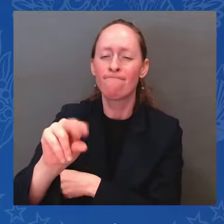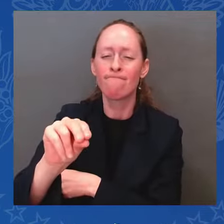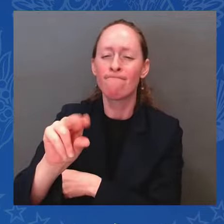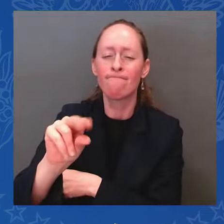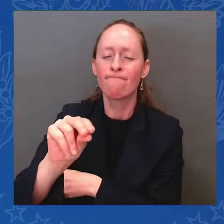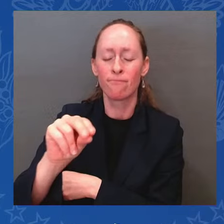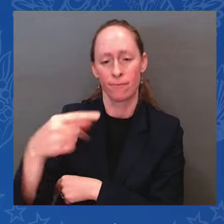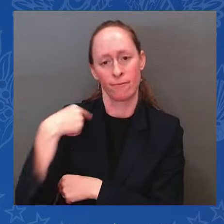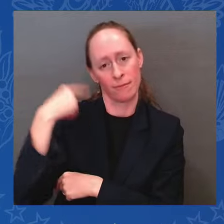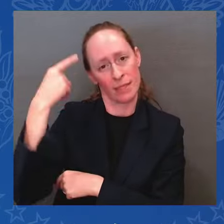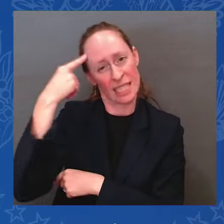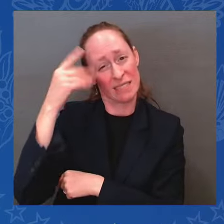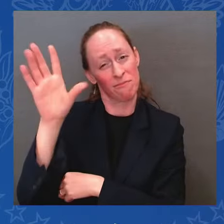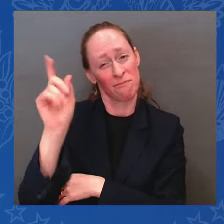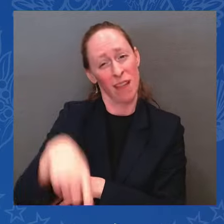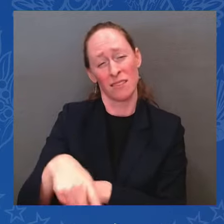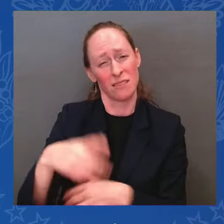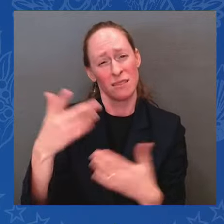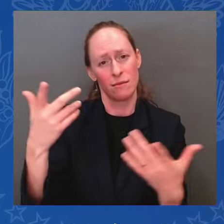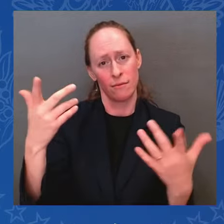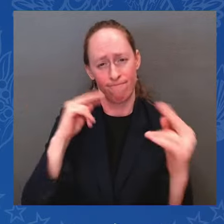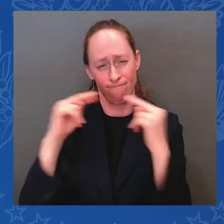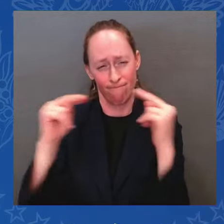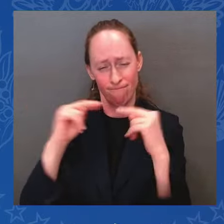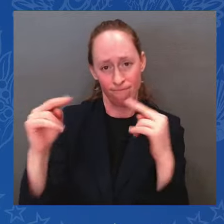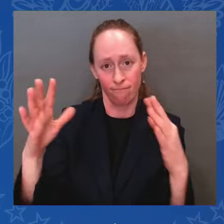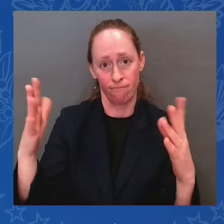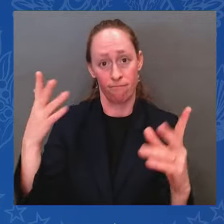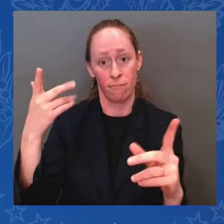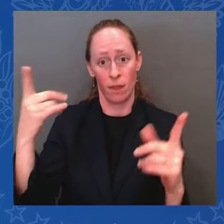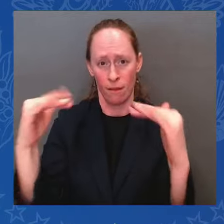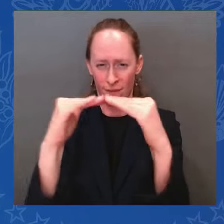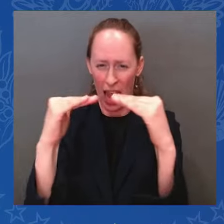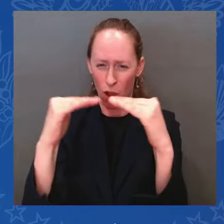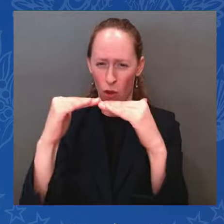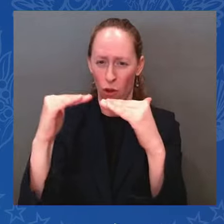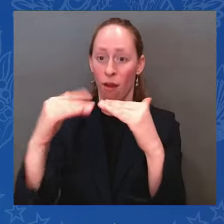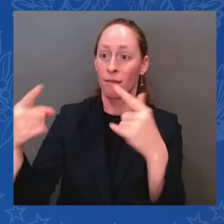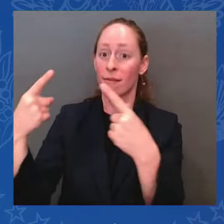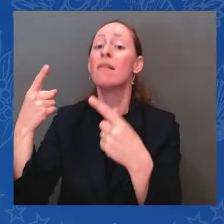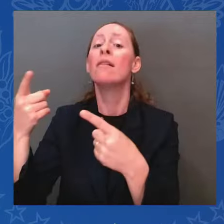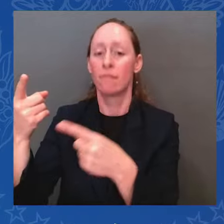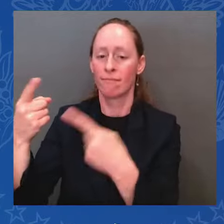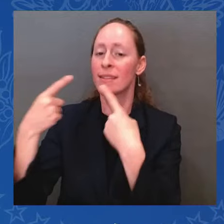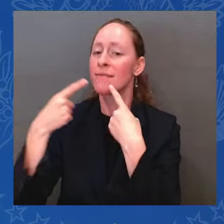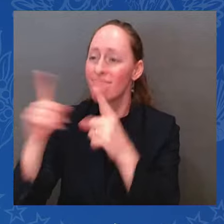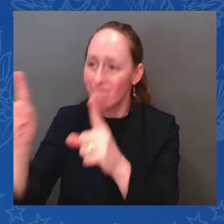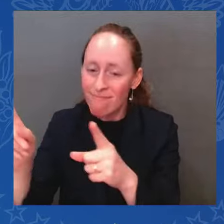For -- excuse me -- for autoworkers and auto companies. But I also believe the contract agreement